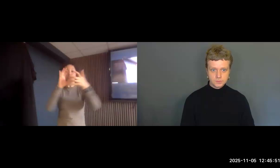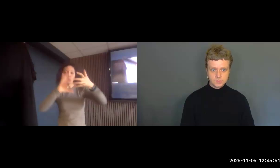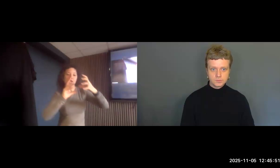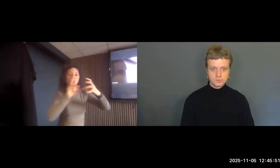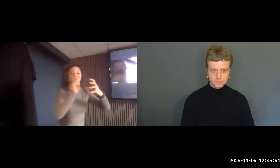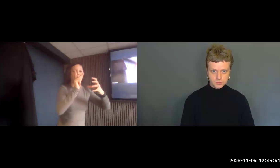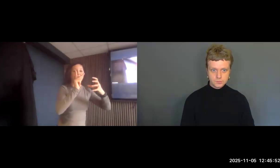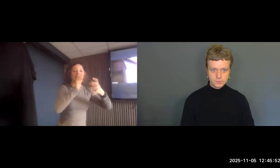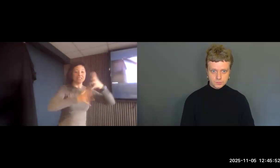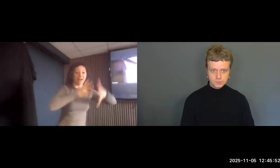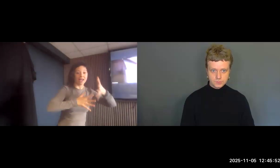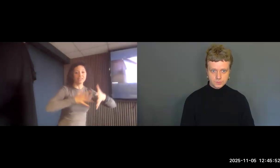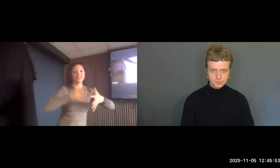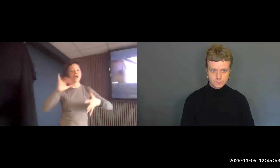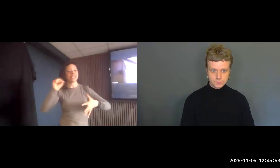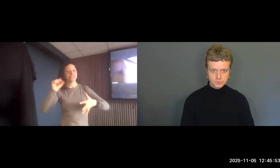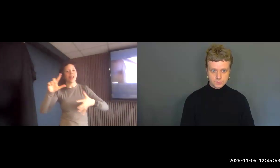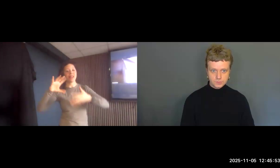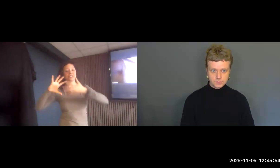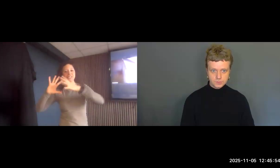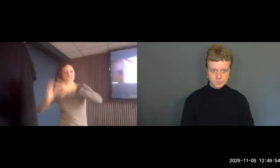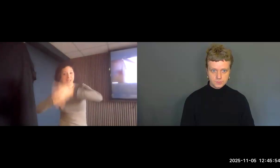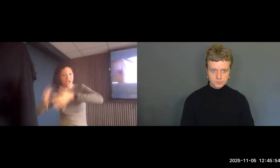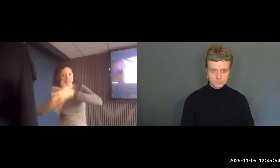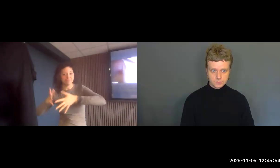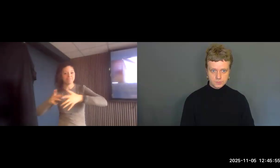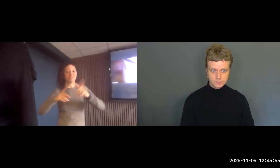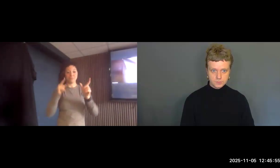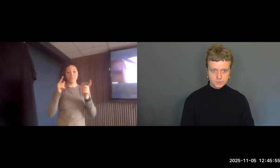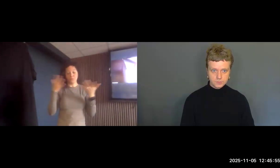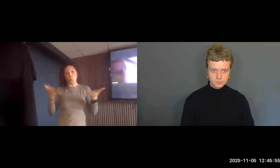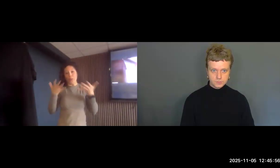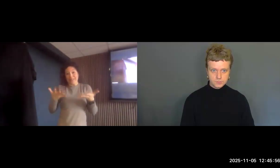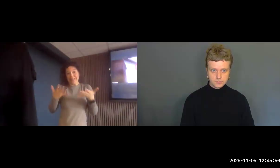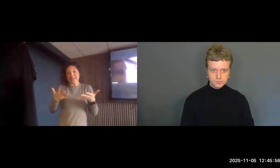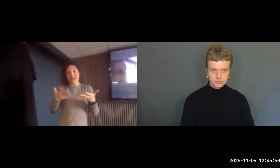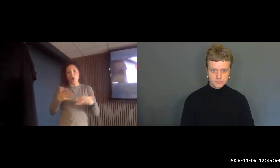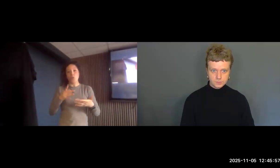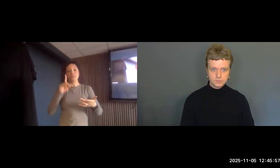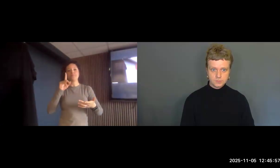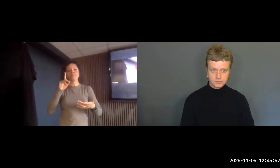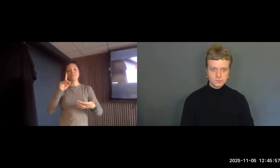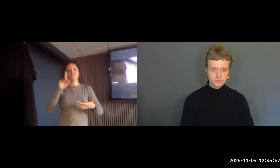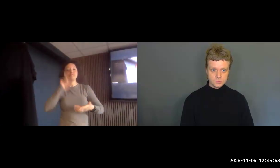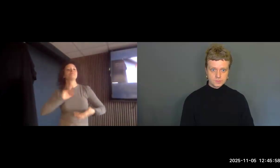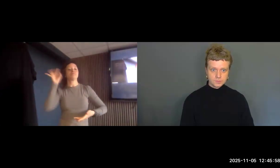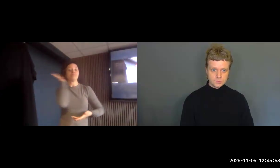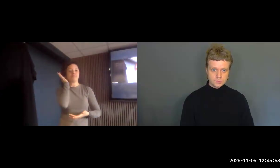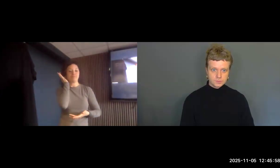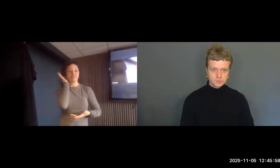for women. So we saw a compound made up of KQSL sign and an ISL sign.